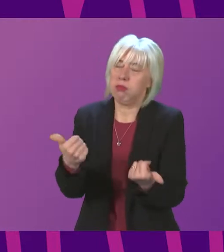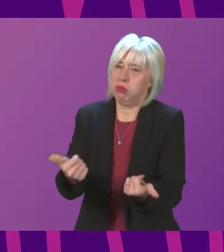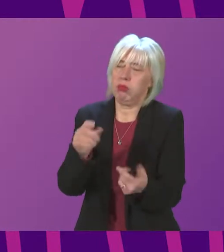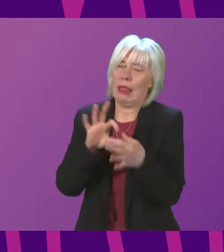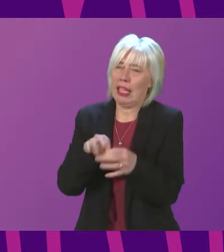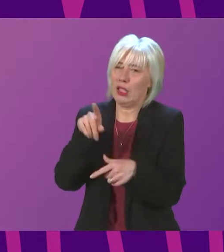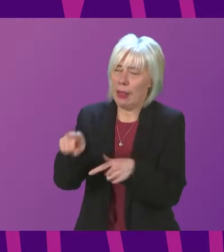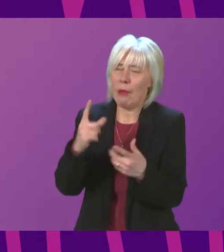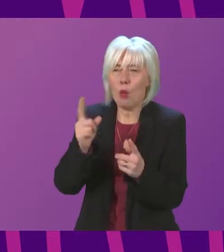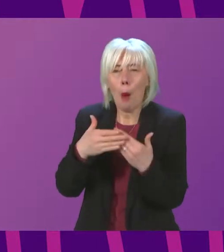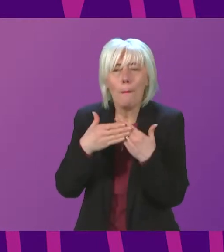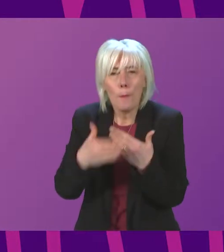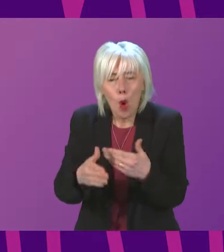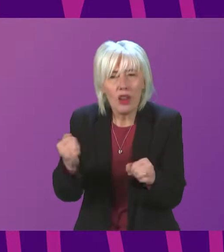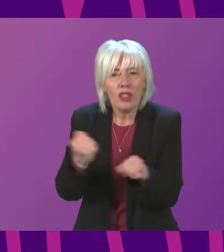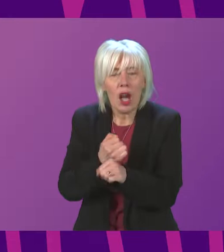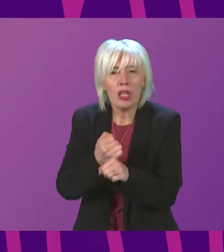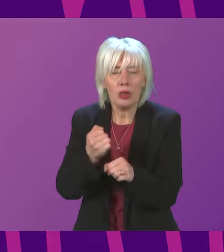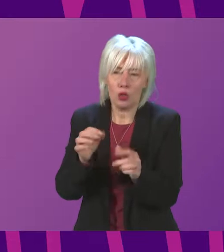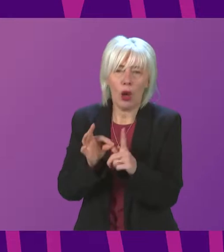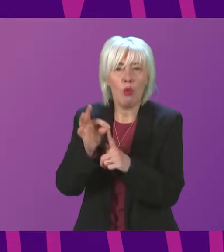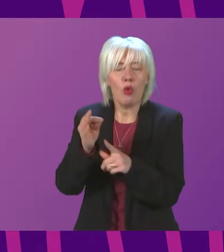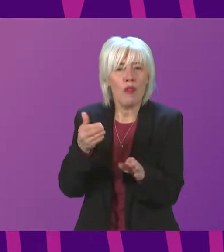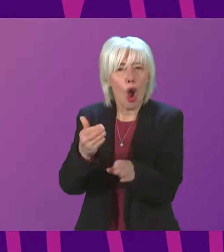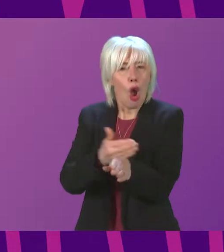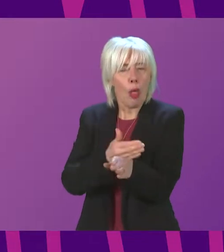What more has been done to improve early intervention opportunities for young people entering adulthood